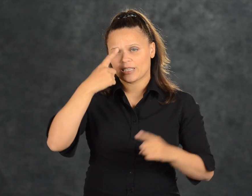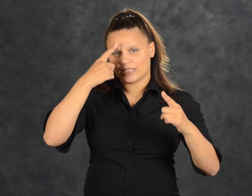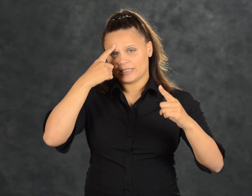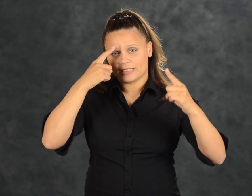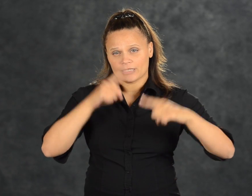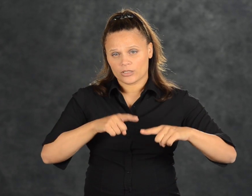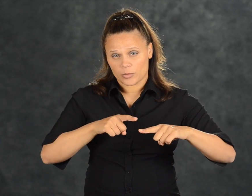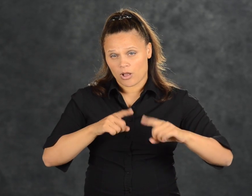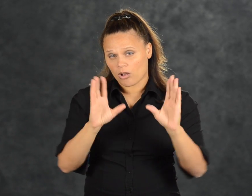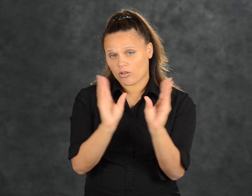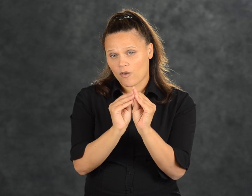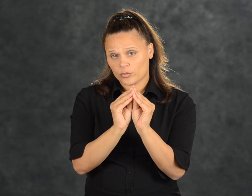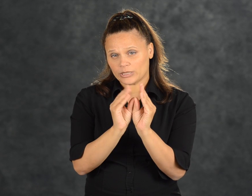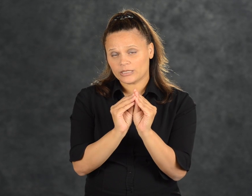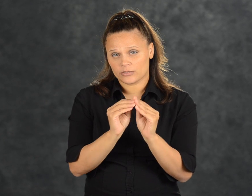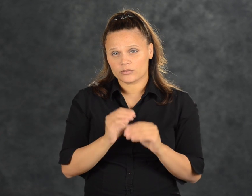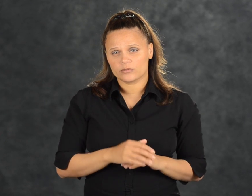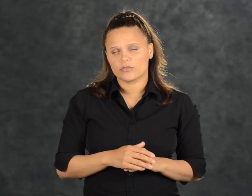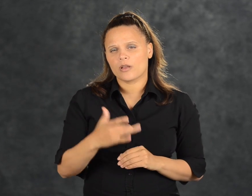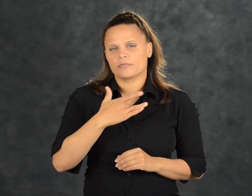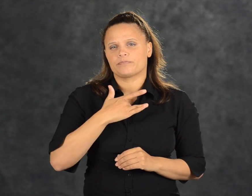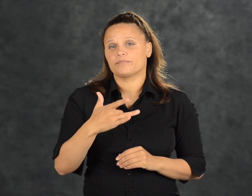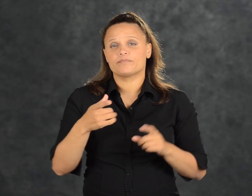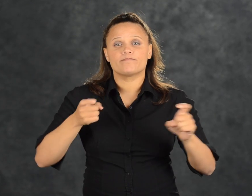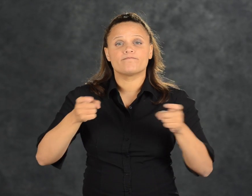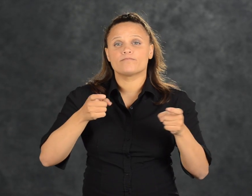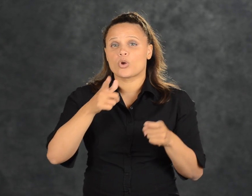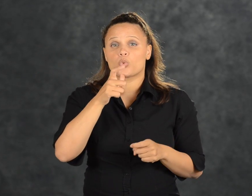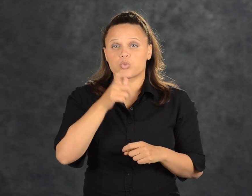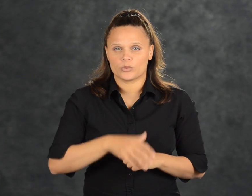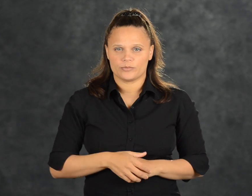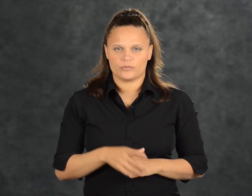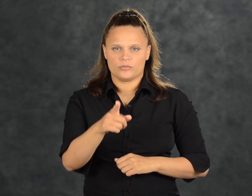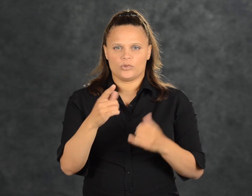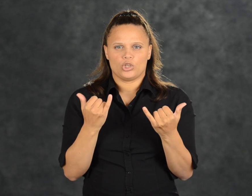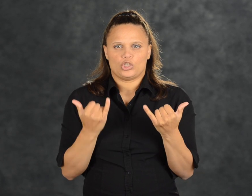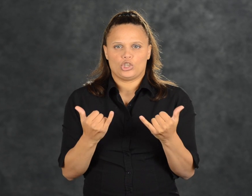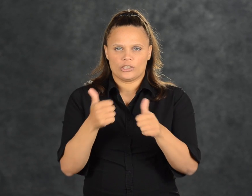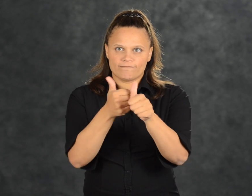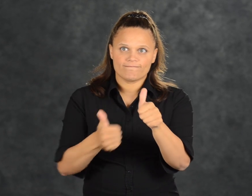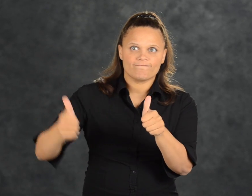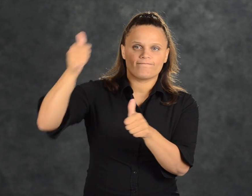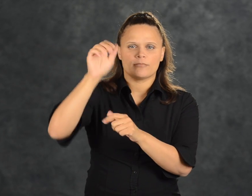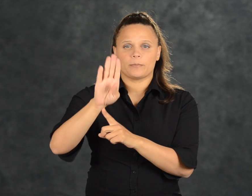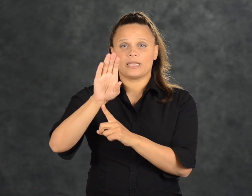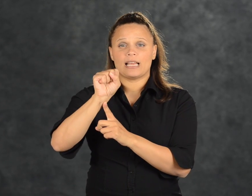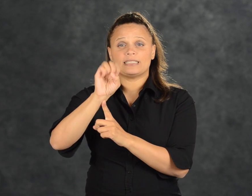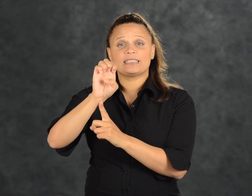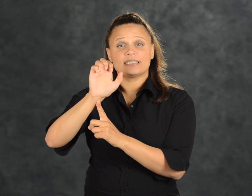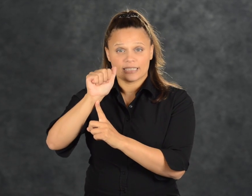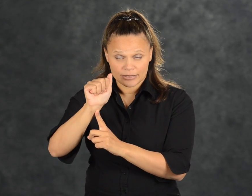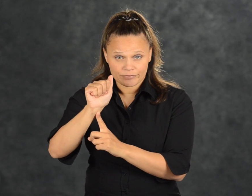Settlement Conferences are usually conducted by the current head of the Bureau of Special Education Appeals